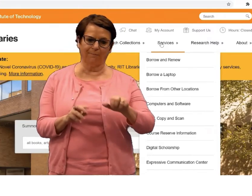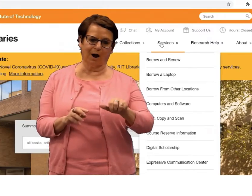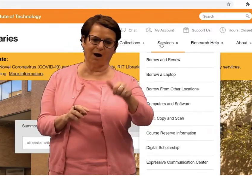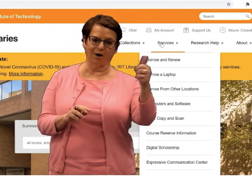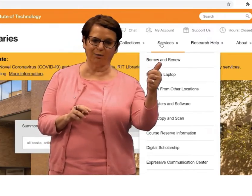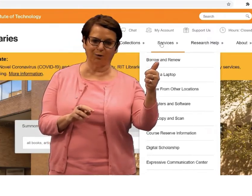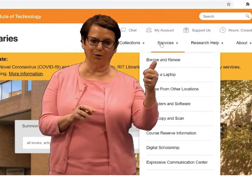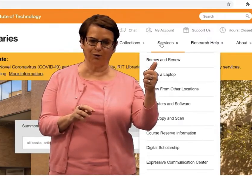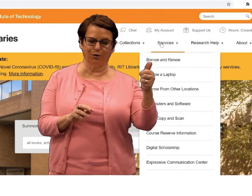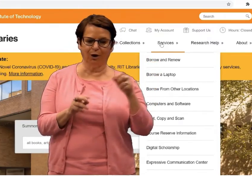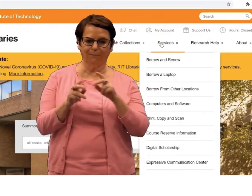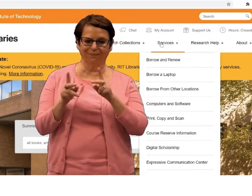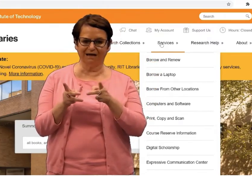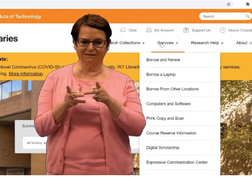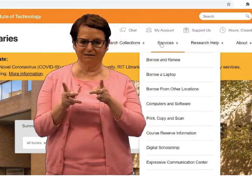I want to borrow from other places.